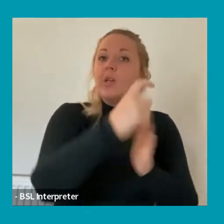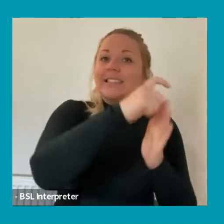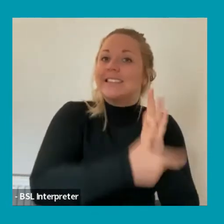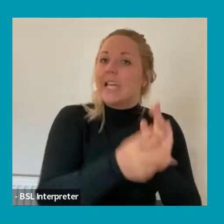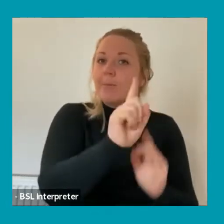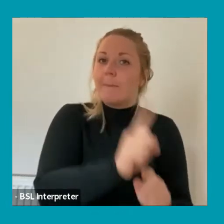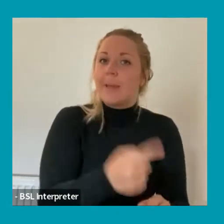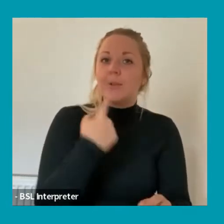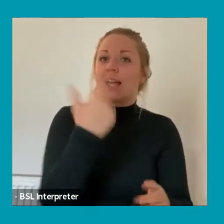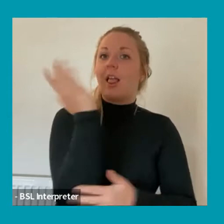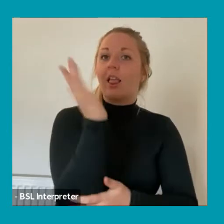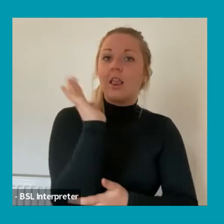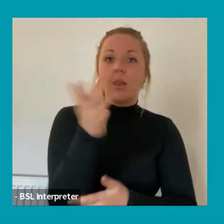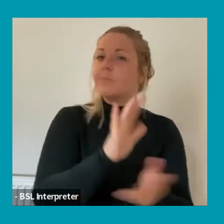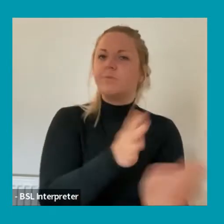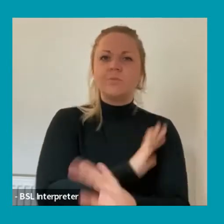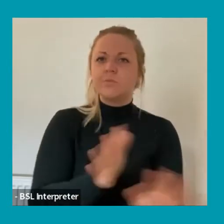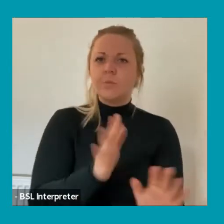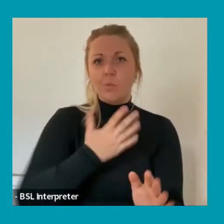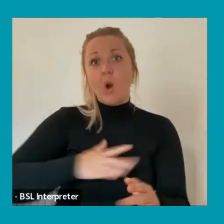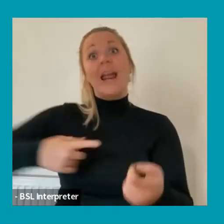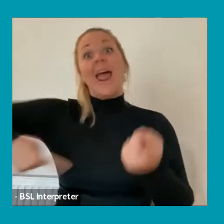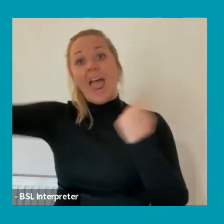We want everyone to be involved in that conversation.